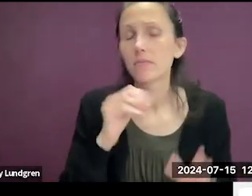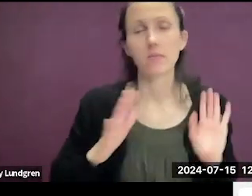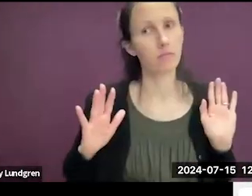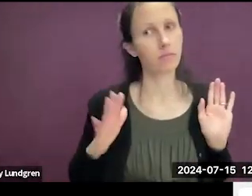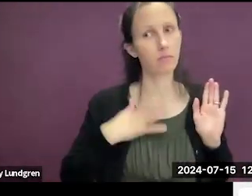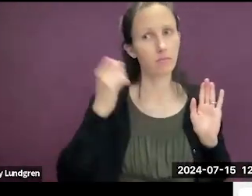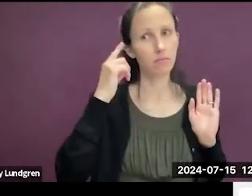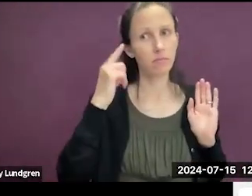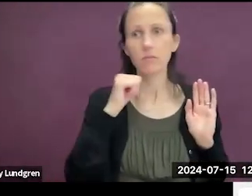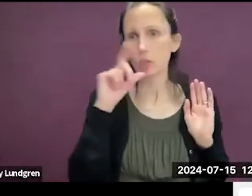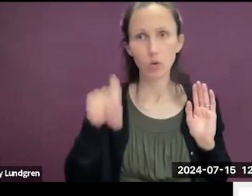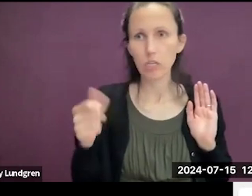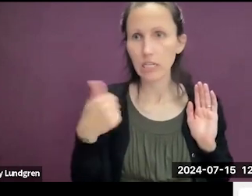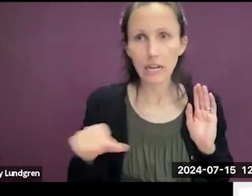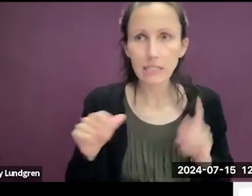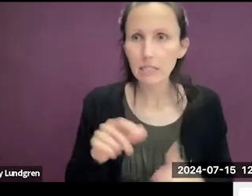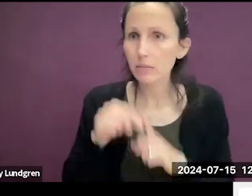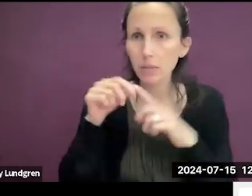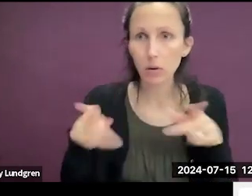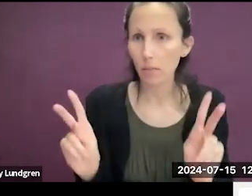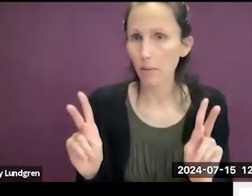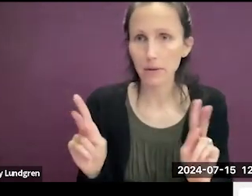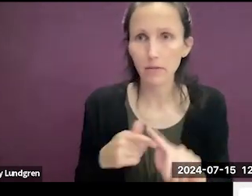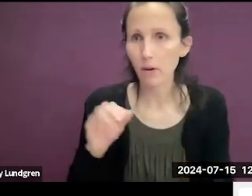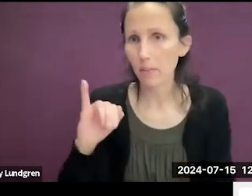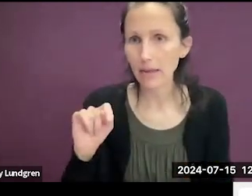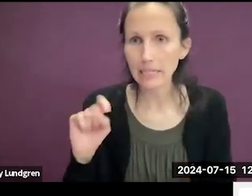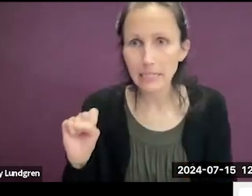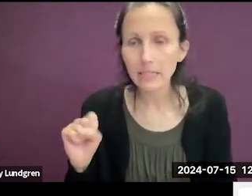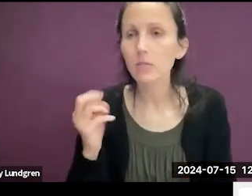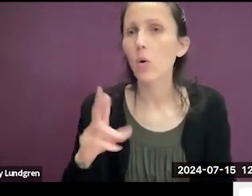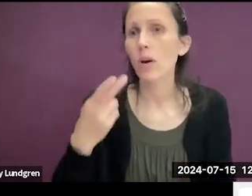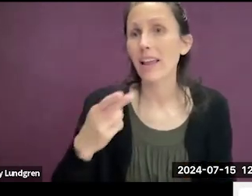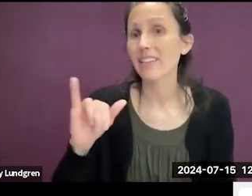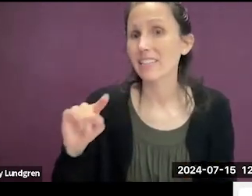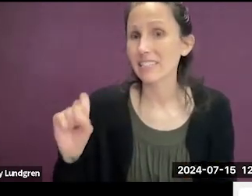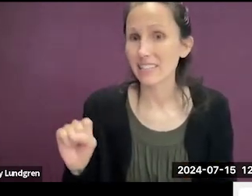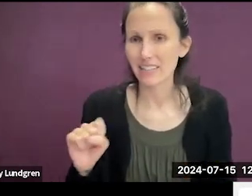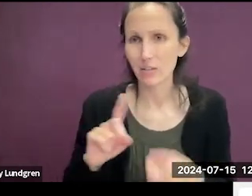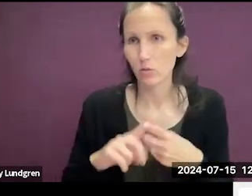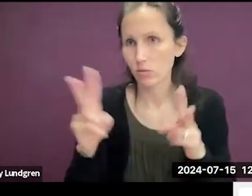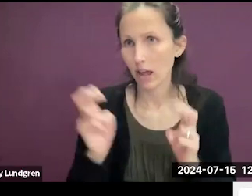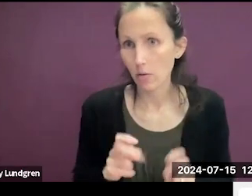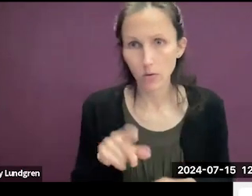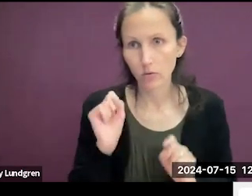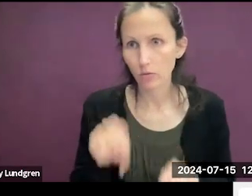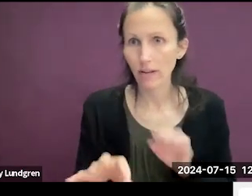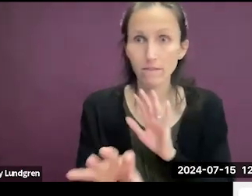you do not need any special permission from ITS or HITS to be able to download. So as long as you're throwing